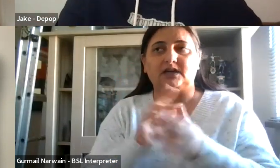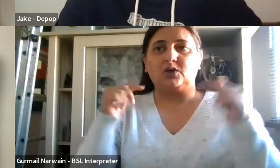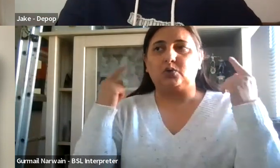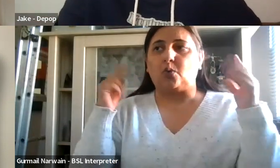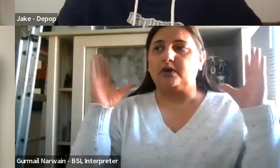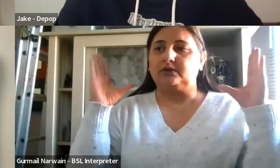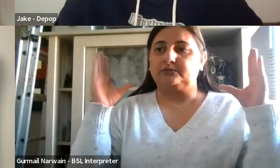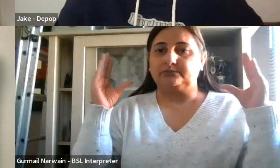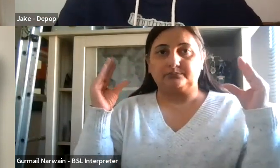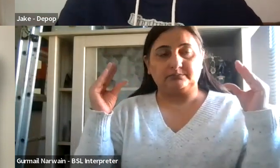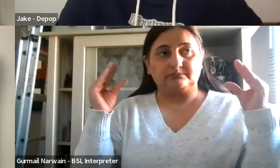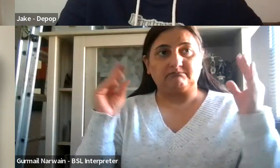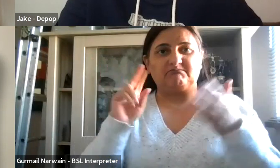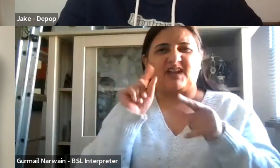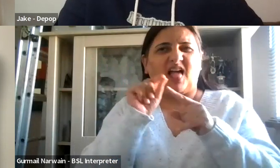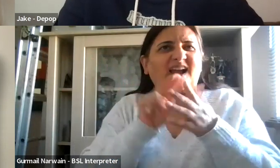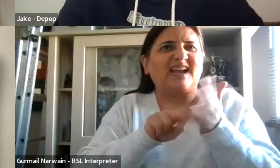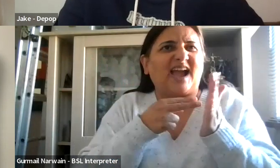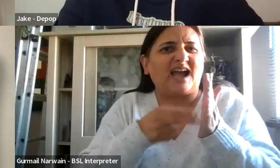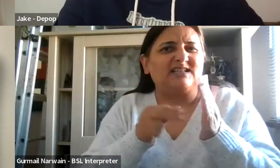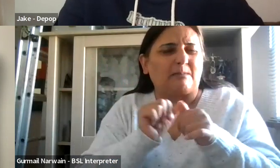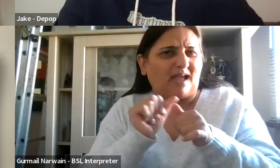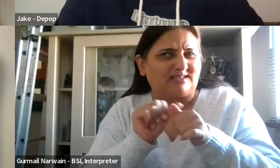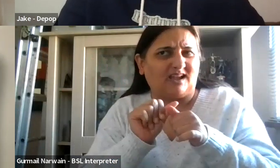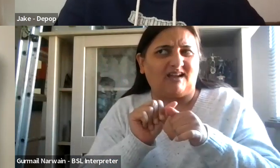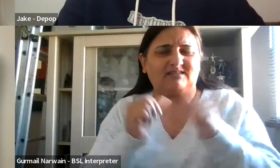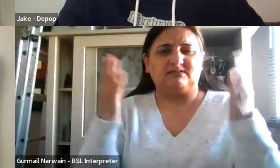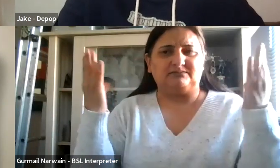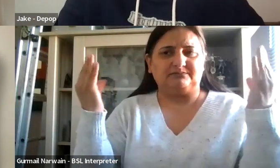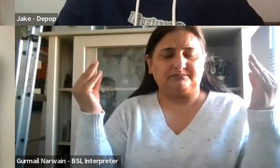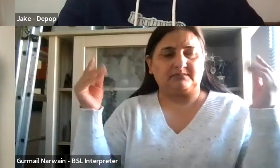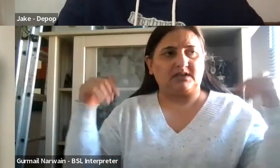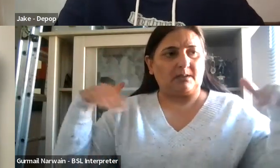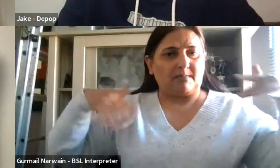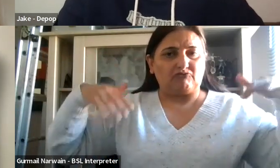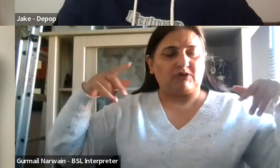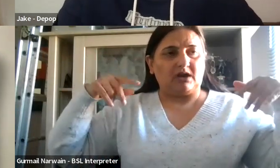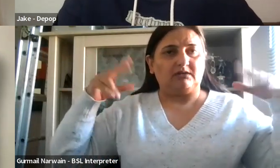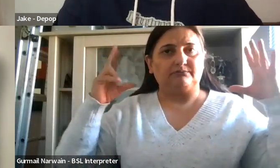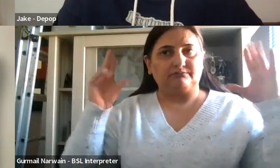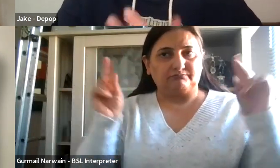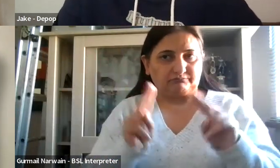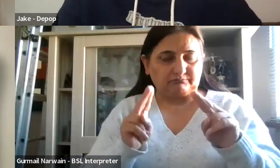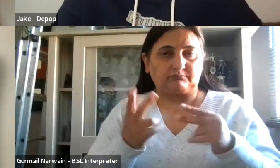It could be cancelled a little bit better. So that was something that I managed to. But it meant that the voice could be cancelled. That was something I was reimbursed.